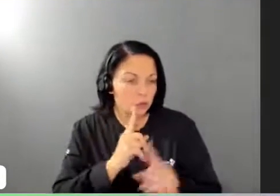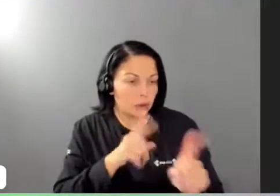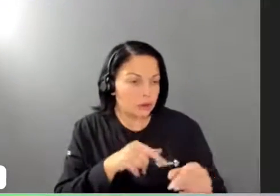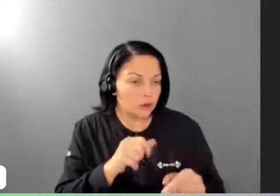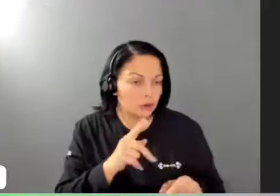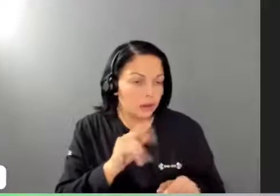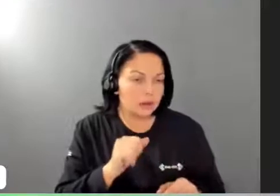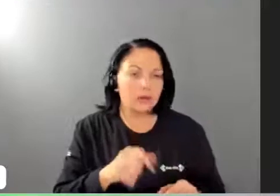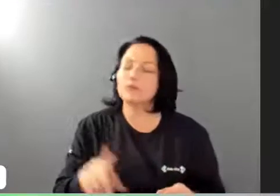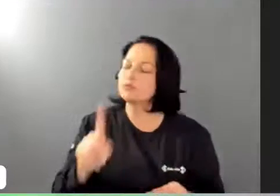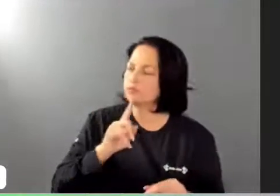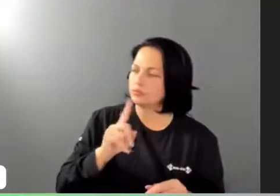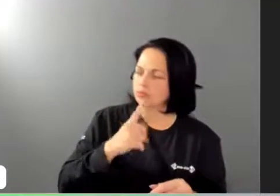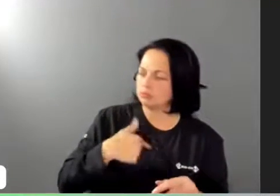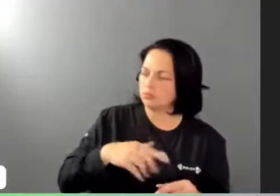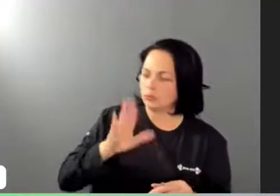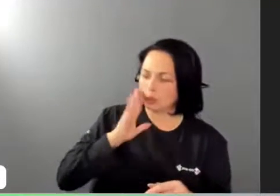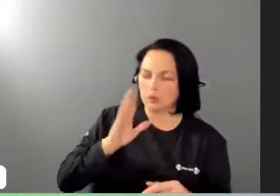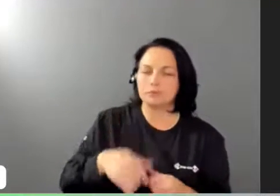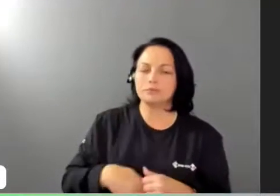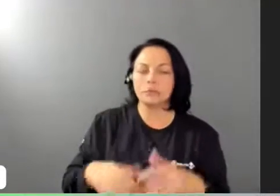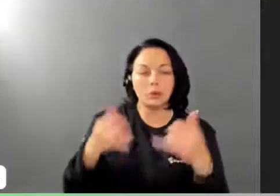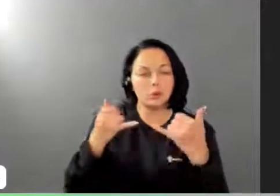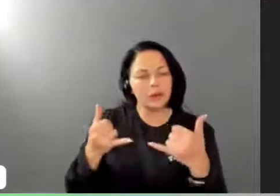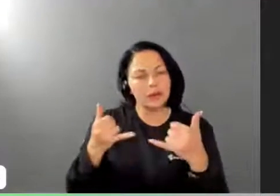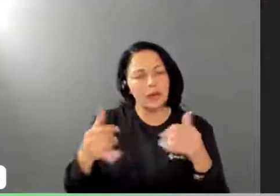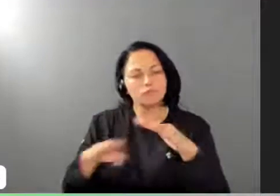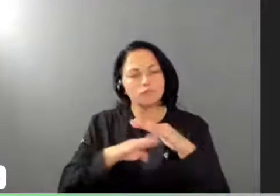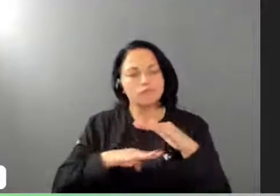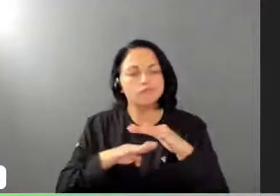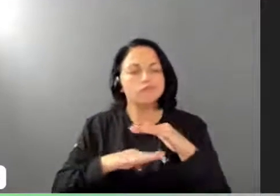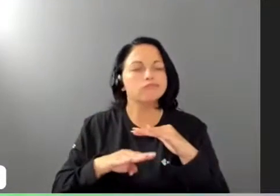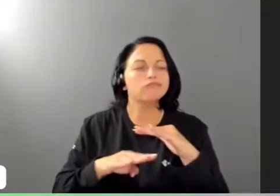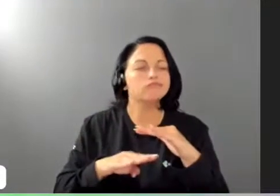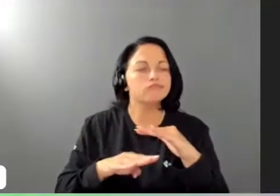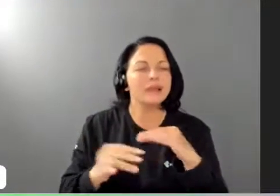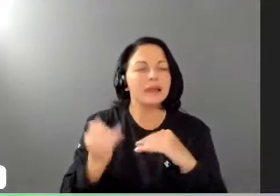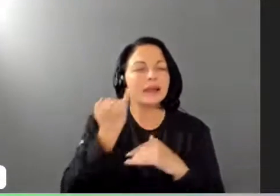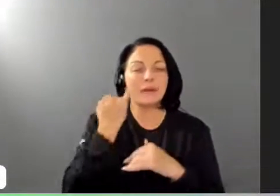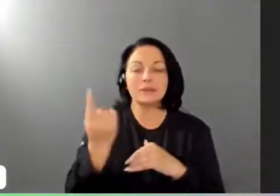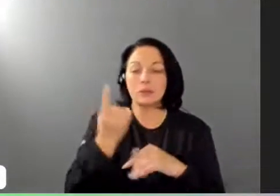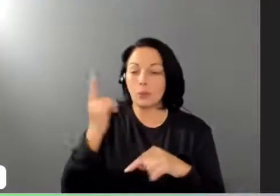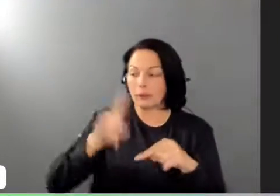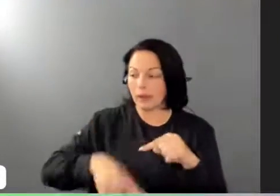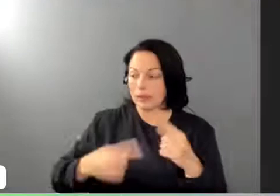are you accounting for that if at all? [Katie McCormick]